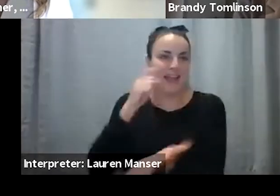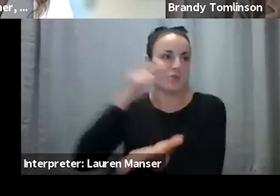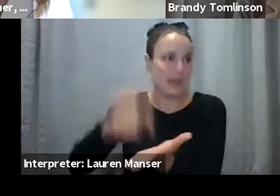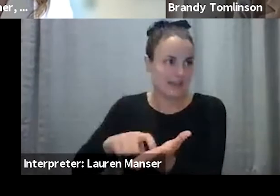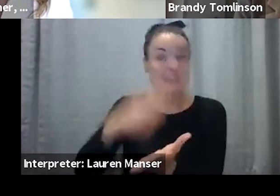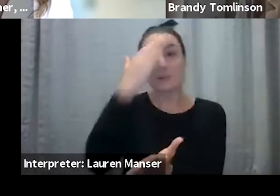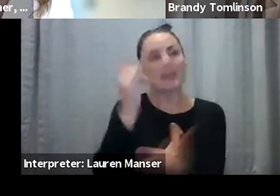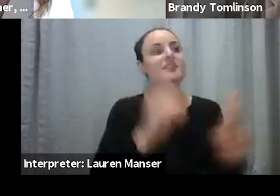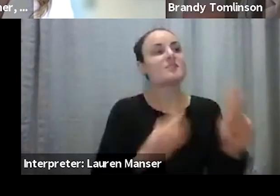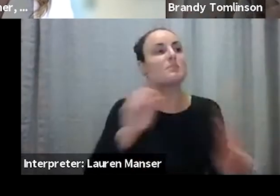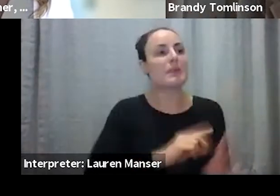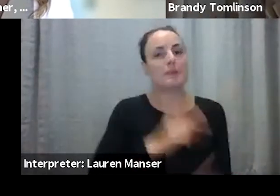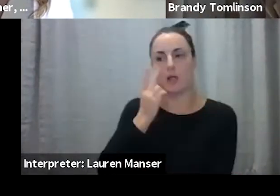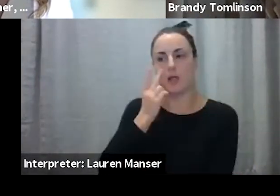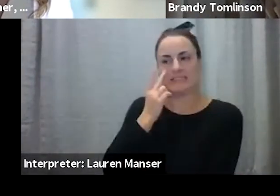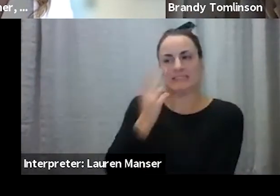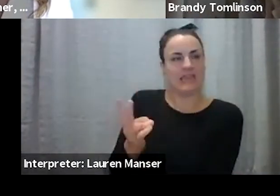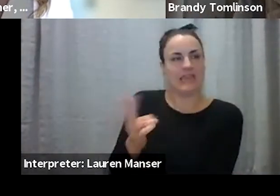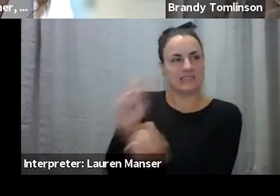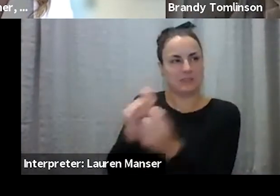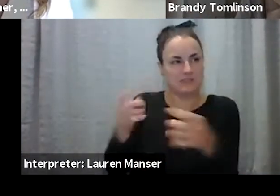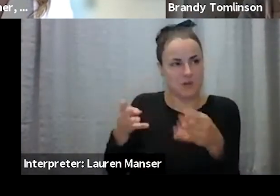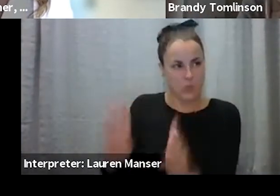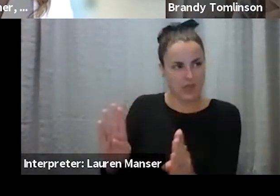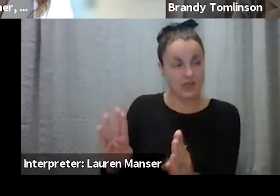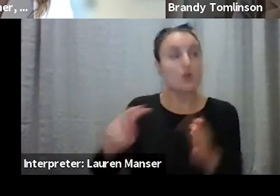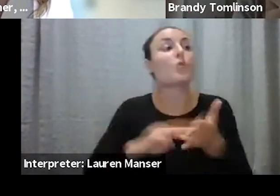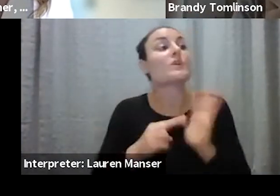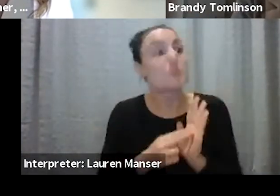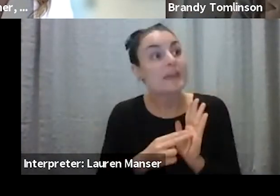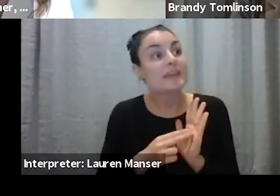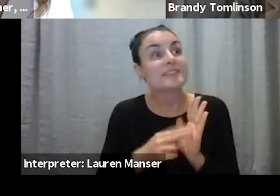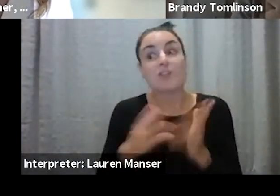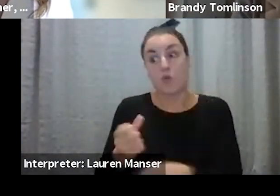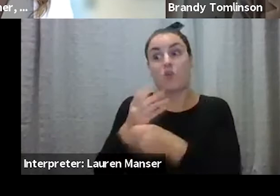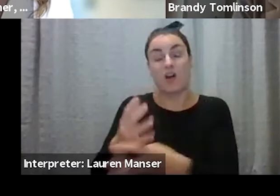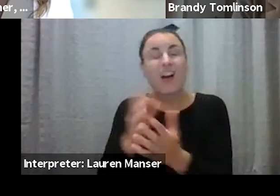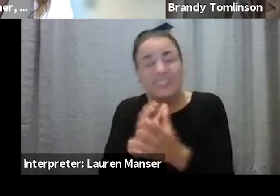and in turn this creates a tremendous amount of anxiety in people who have a stigmatized condition,